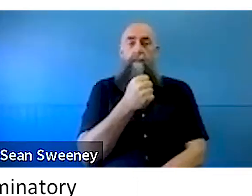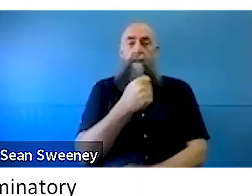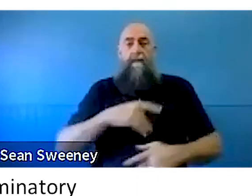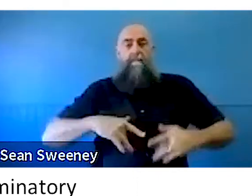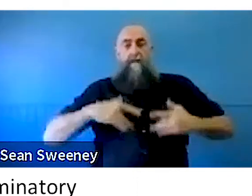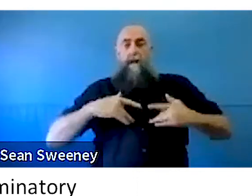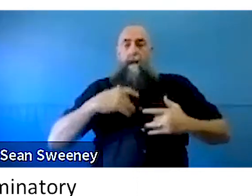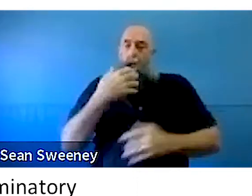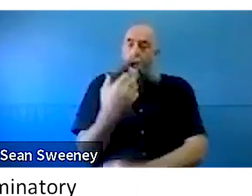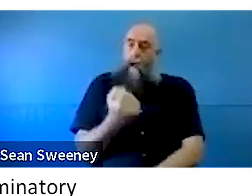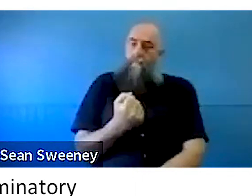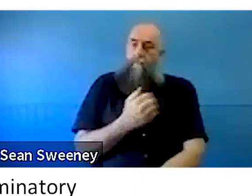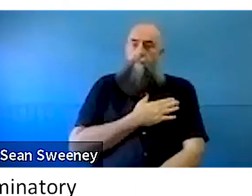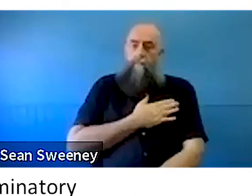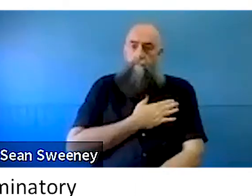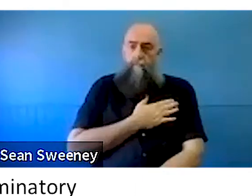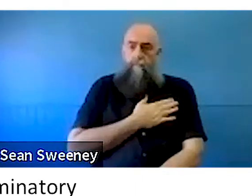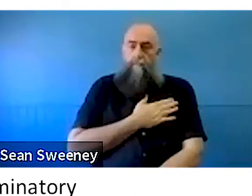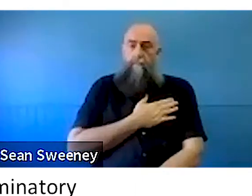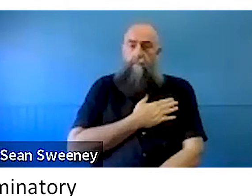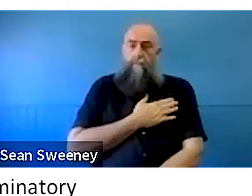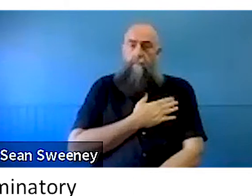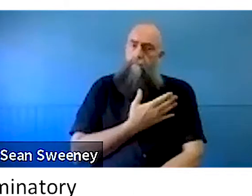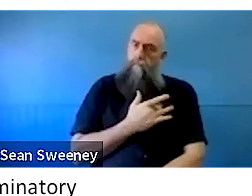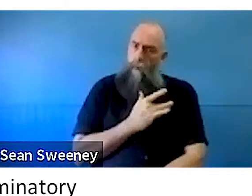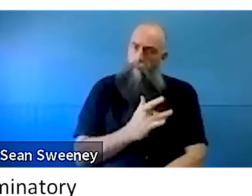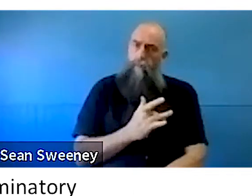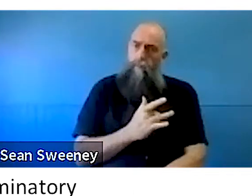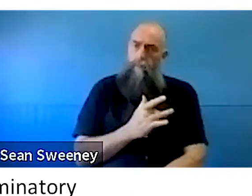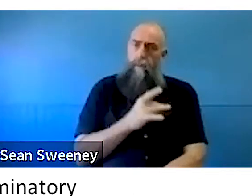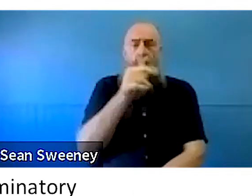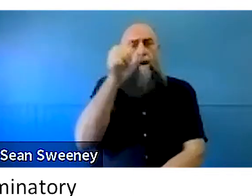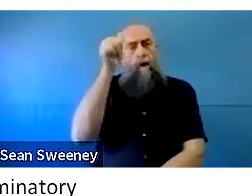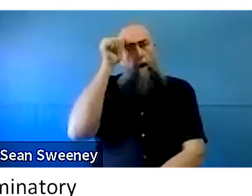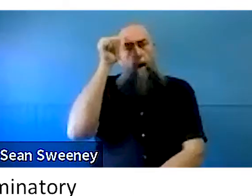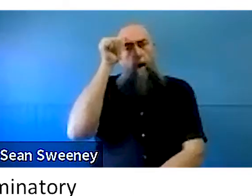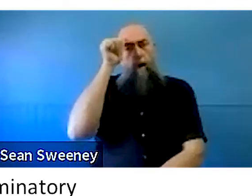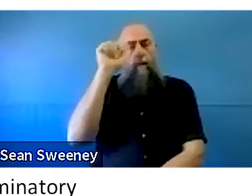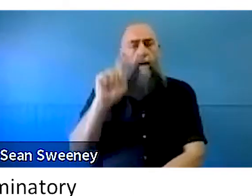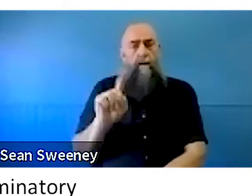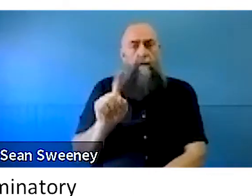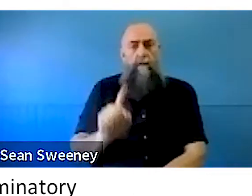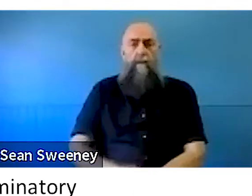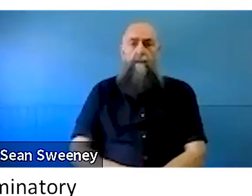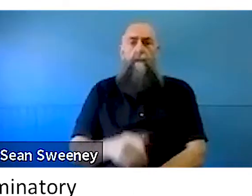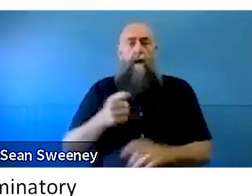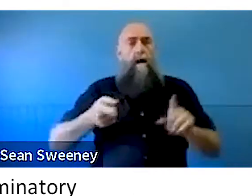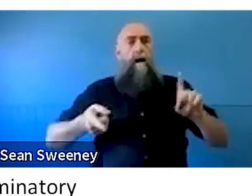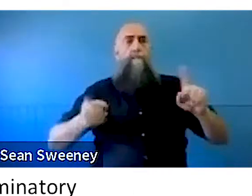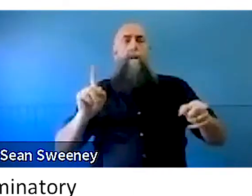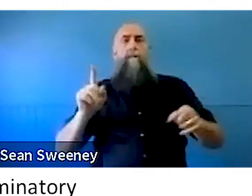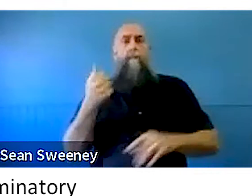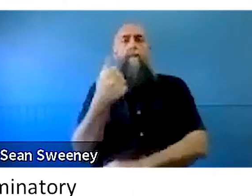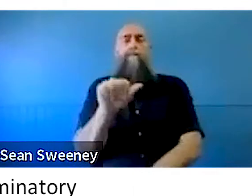And, in a sense, realise that these are issues that they need to